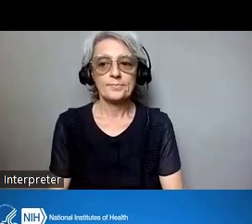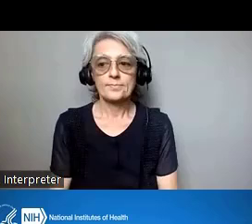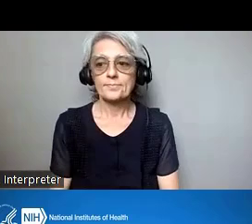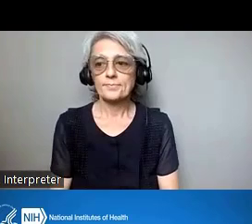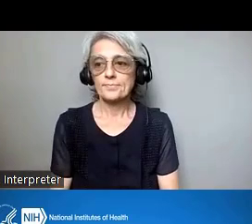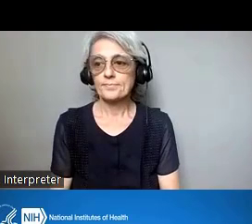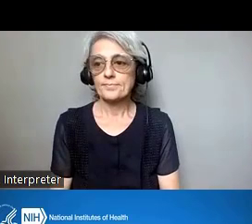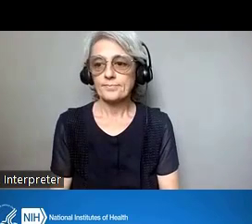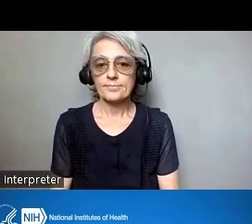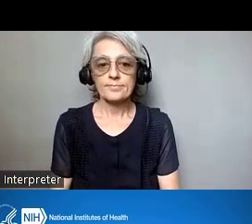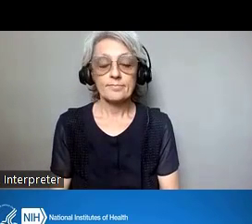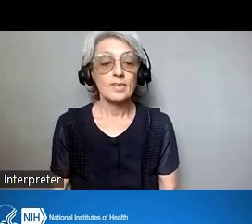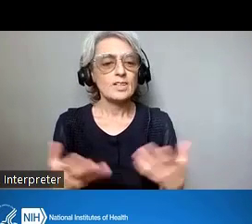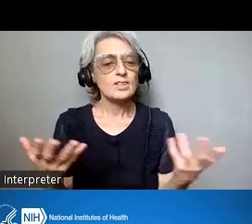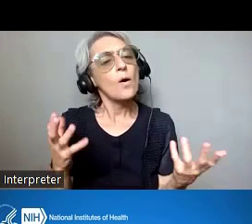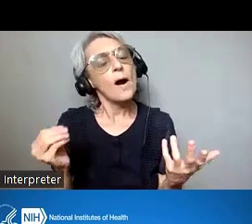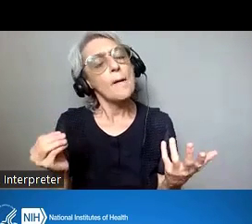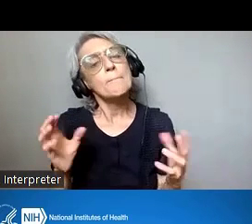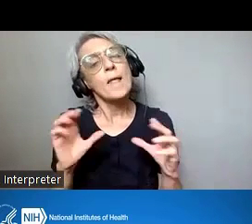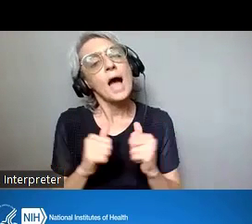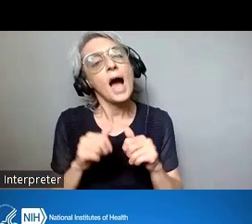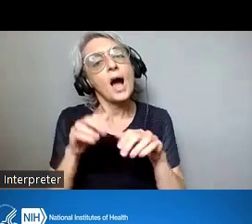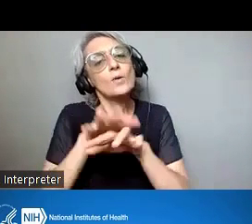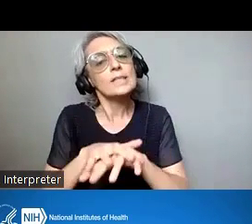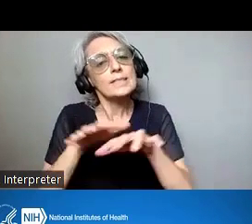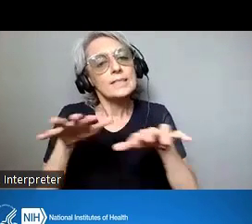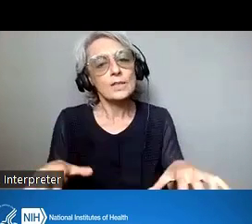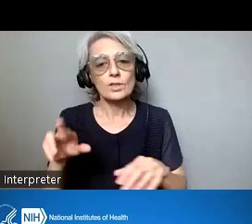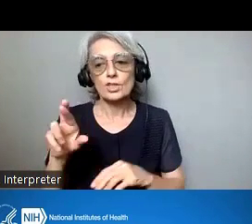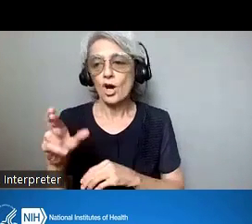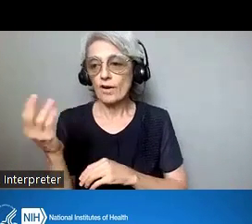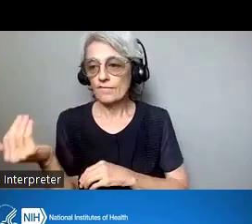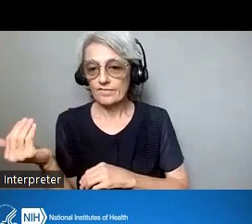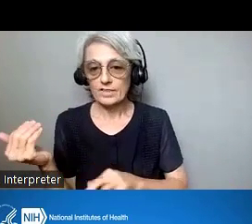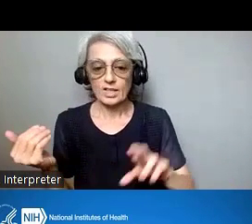So, how does one distinguish an R15 from an R01, for example?